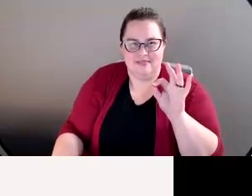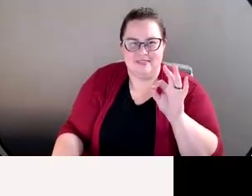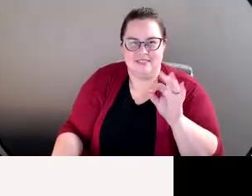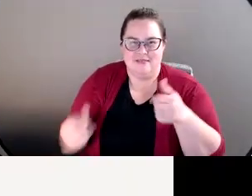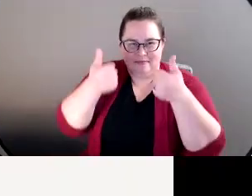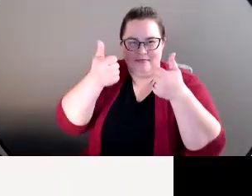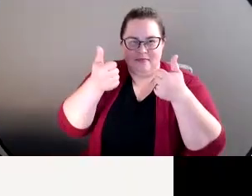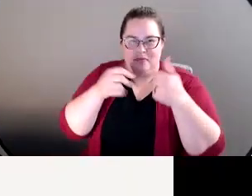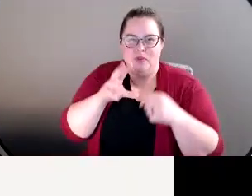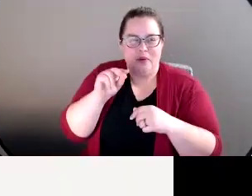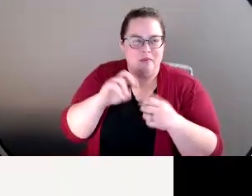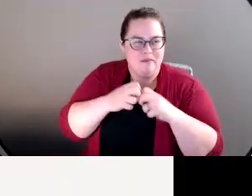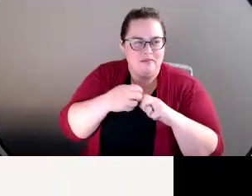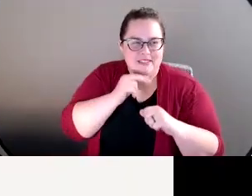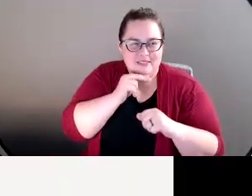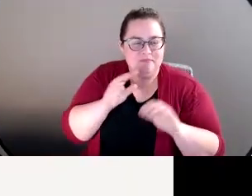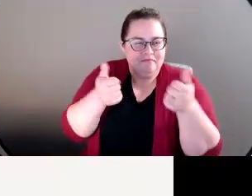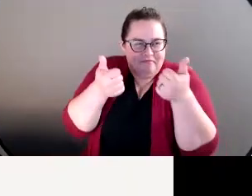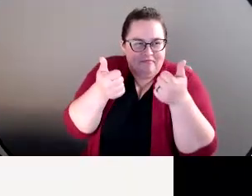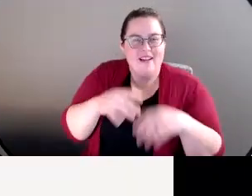and your question and I will email you your response.